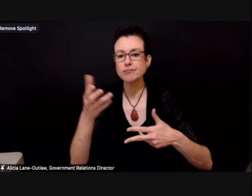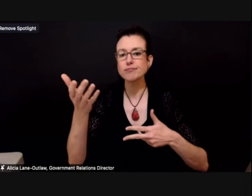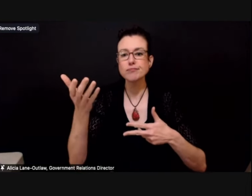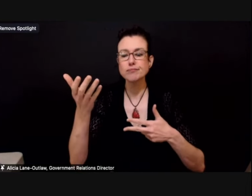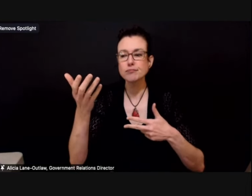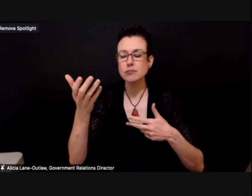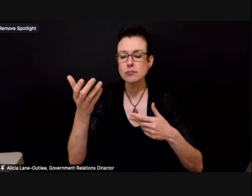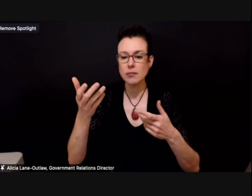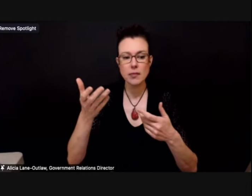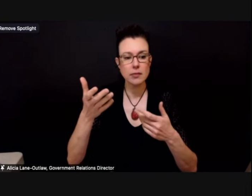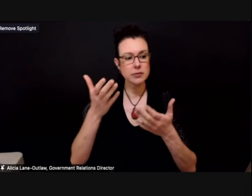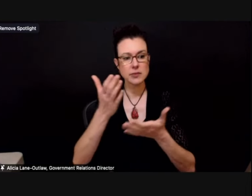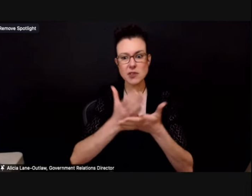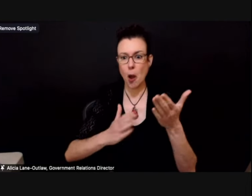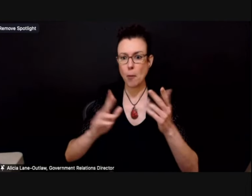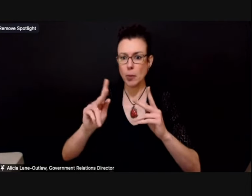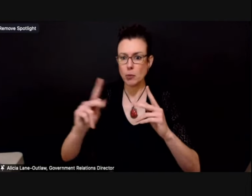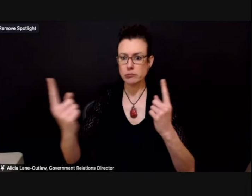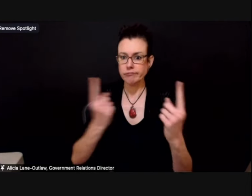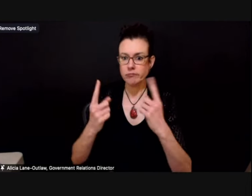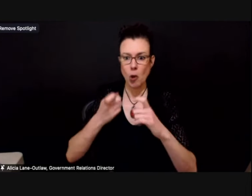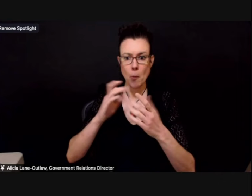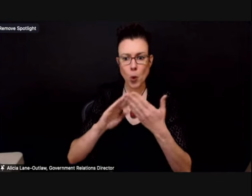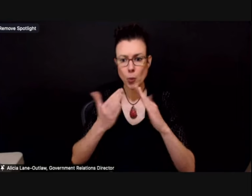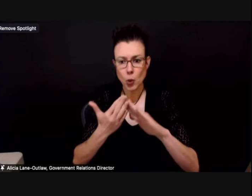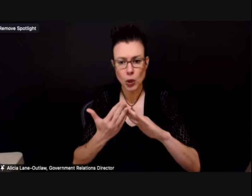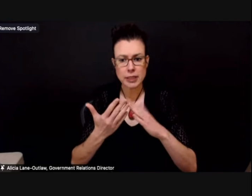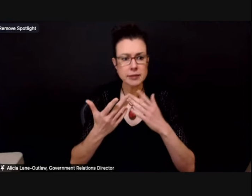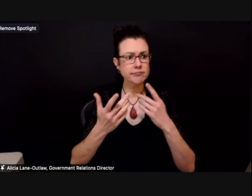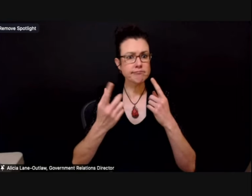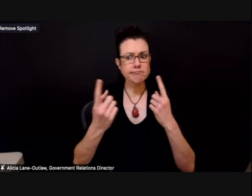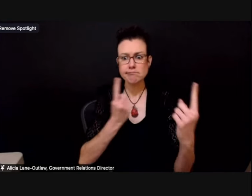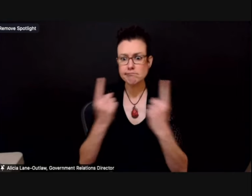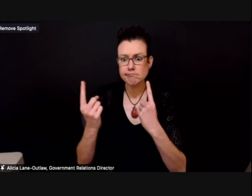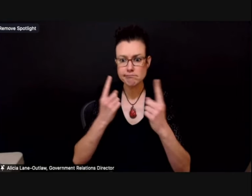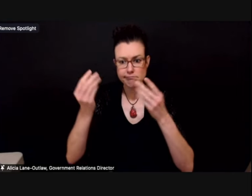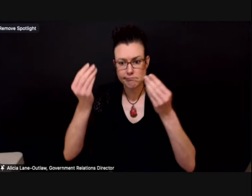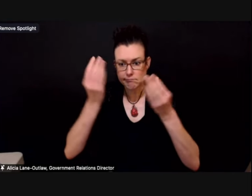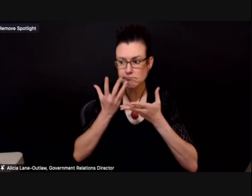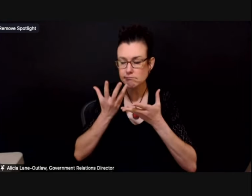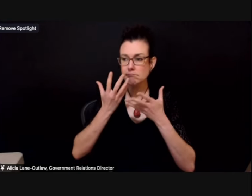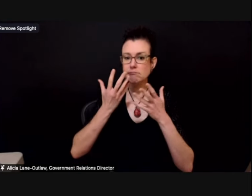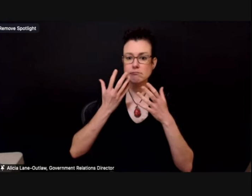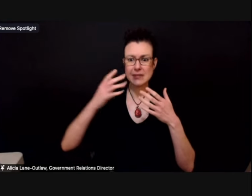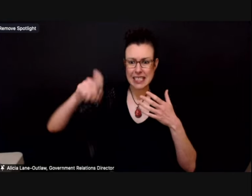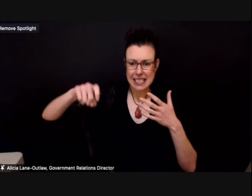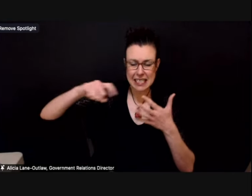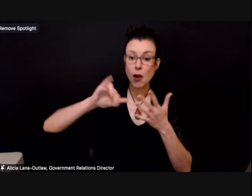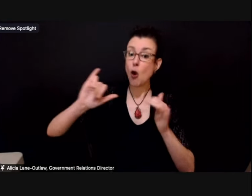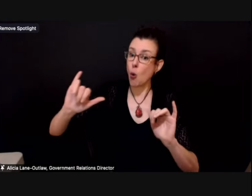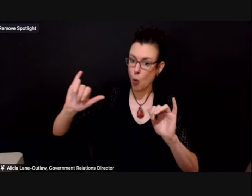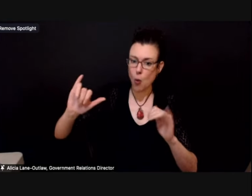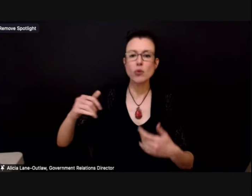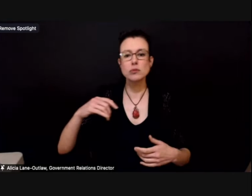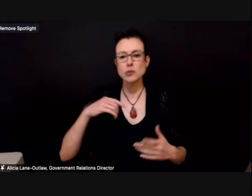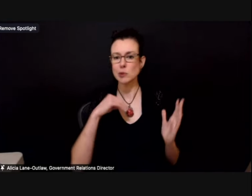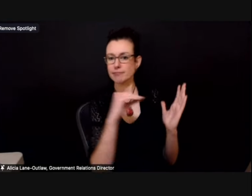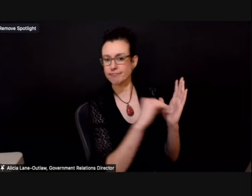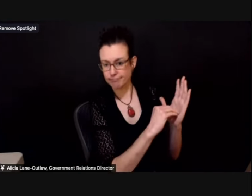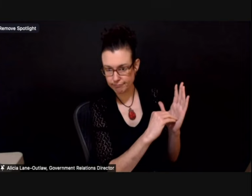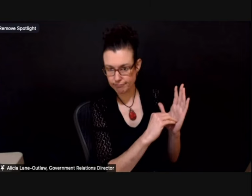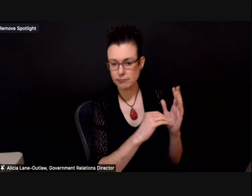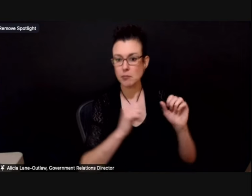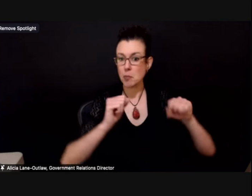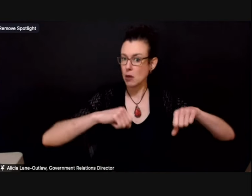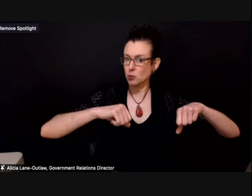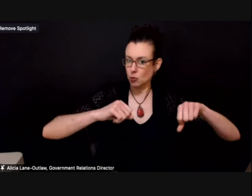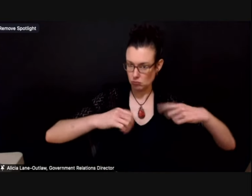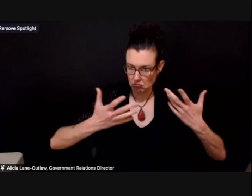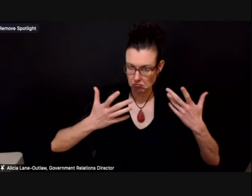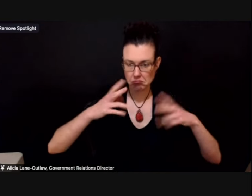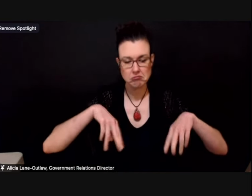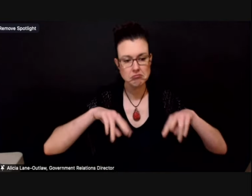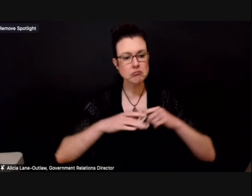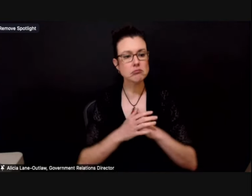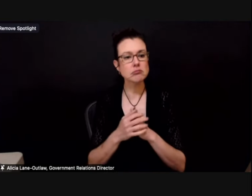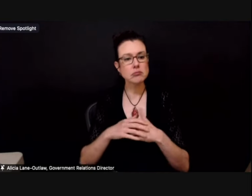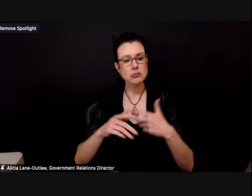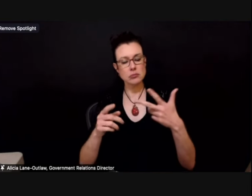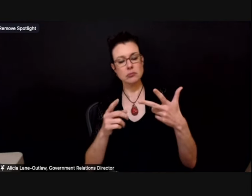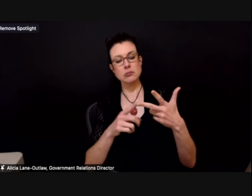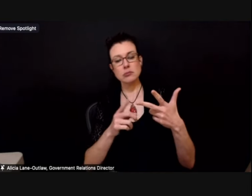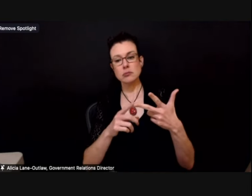have been requested by a stakeholder(s),